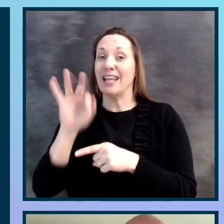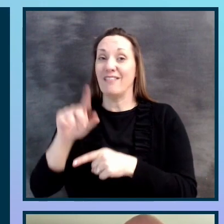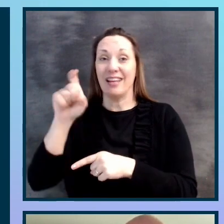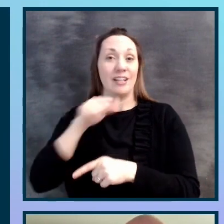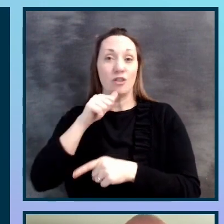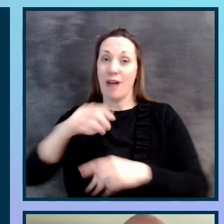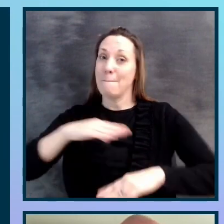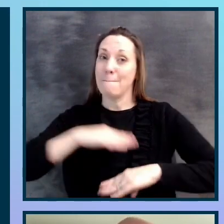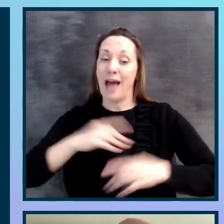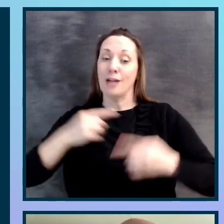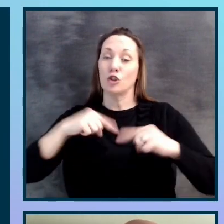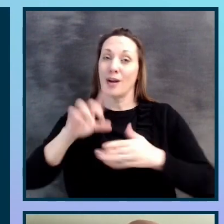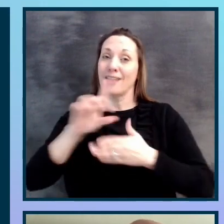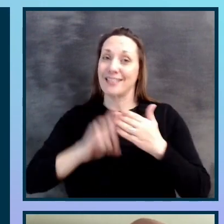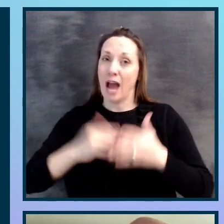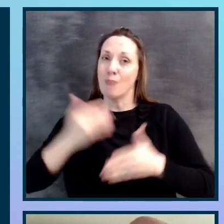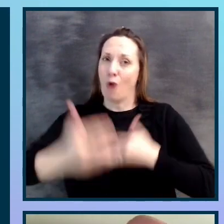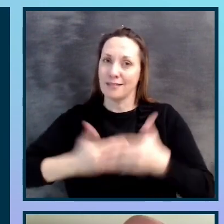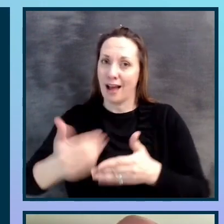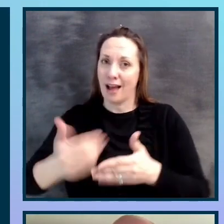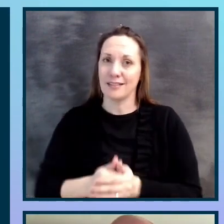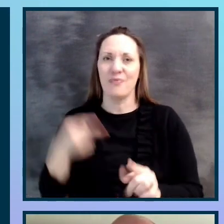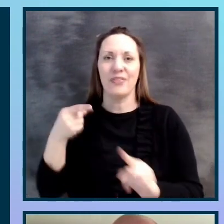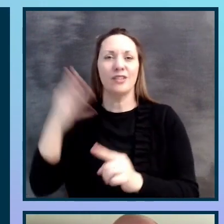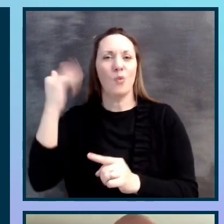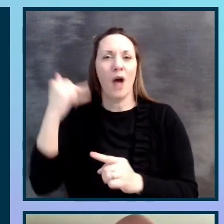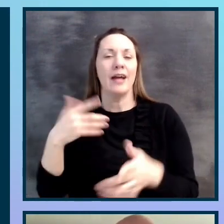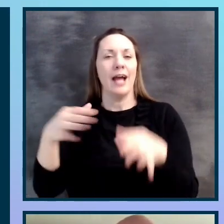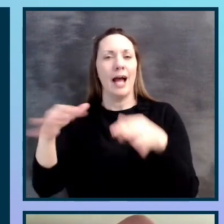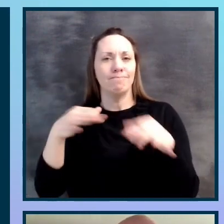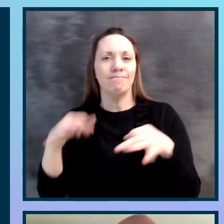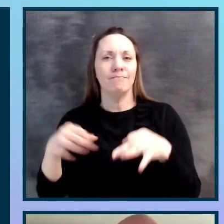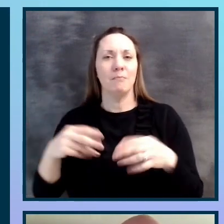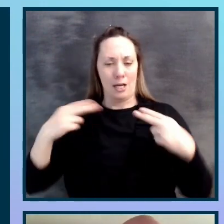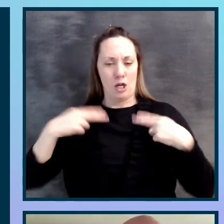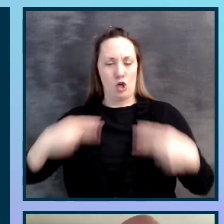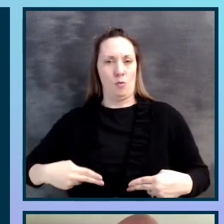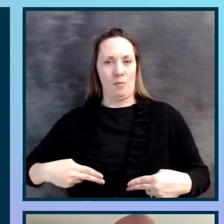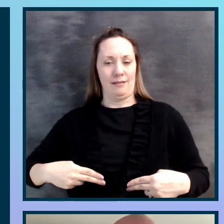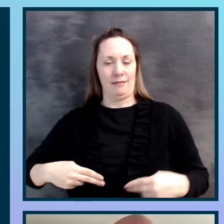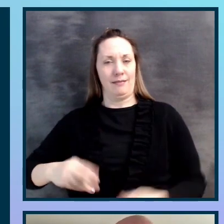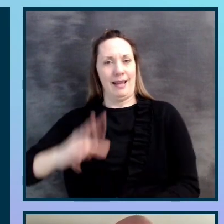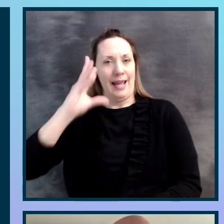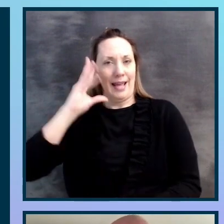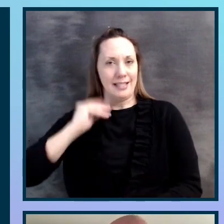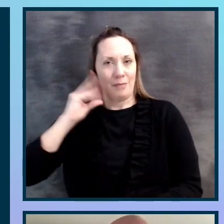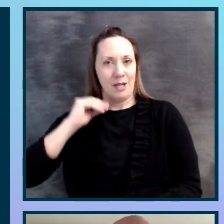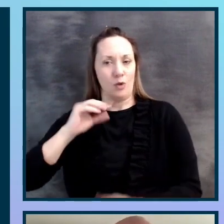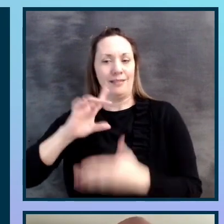And this is why I get onto this whole thing about it being human experience design is what we need to consider.